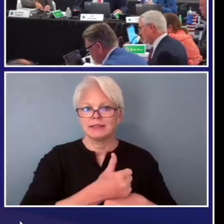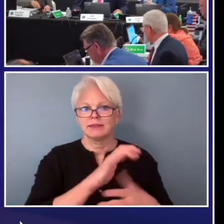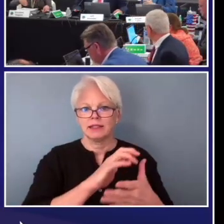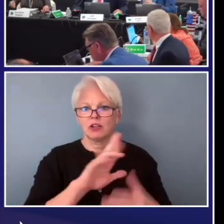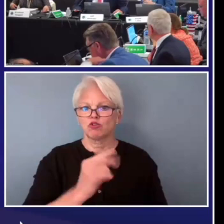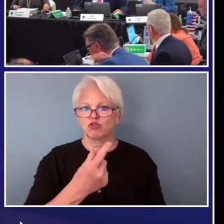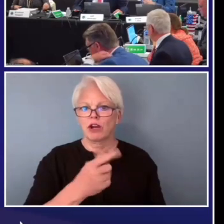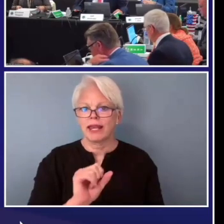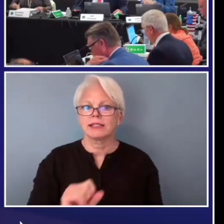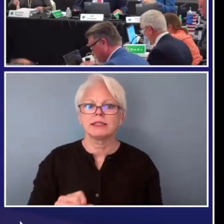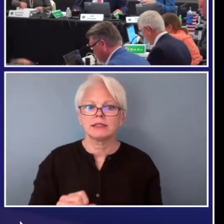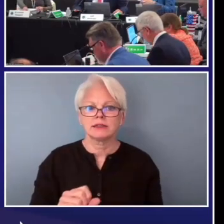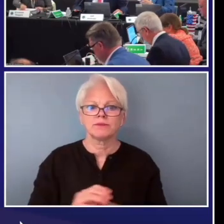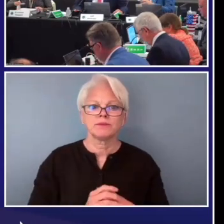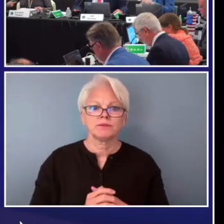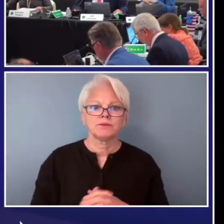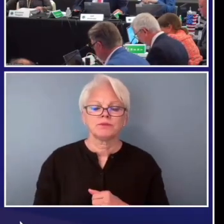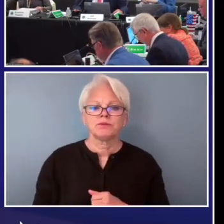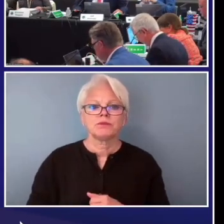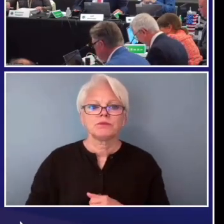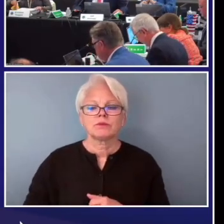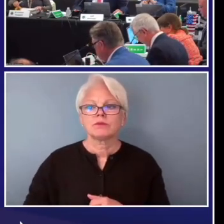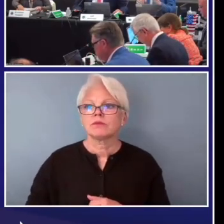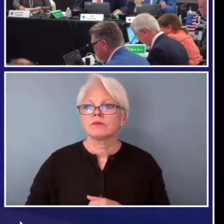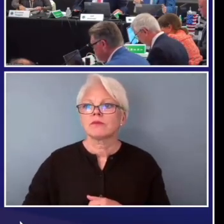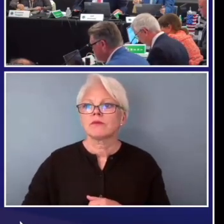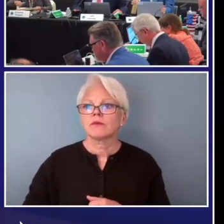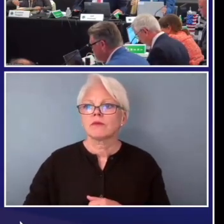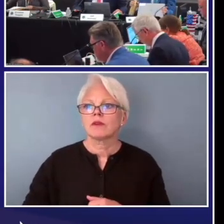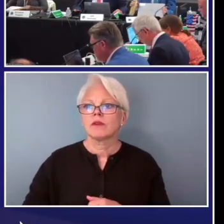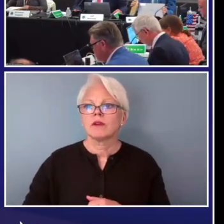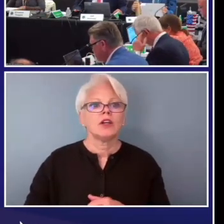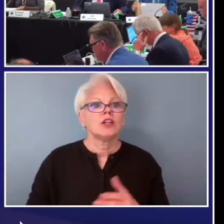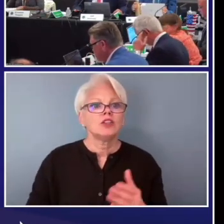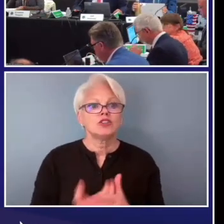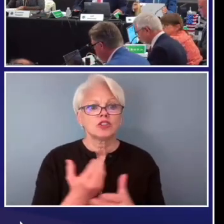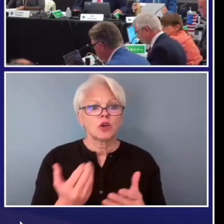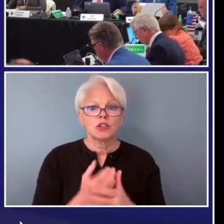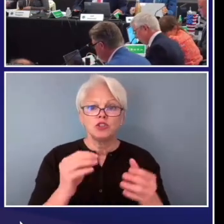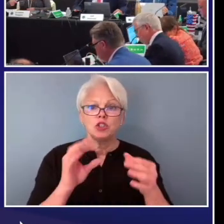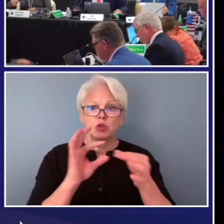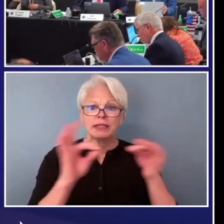Um, And so the new text is in red. The deleted text is struck out.